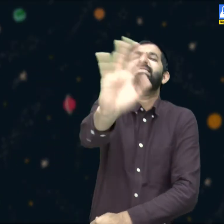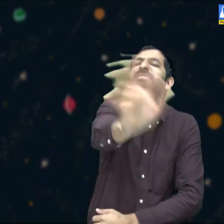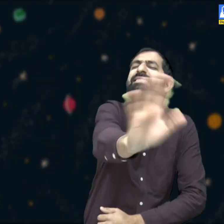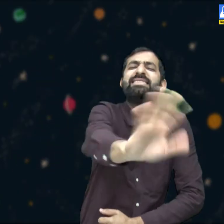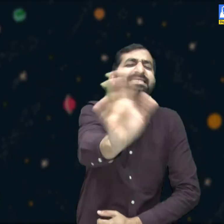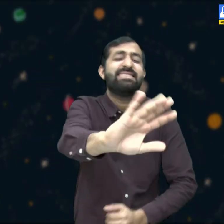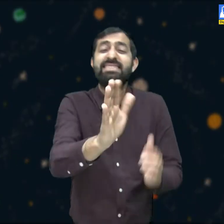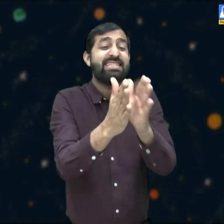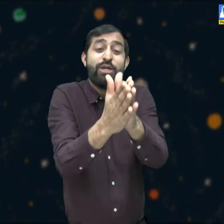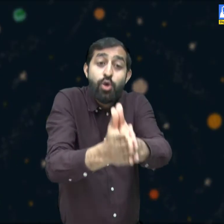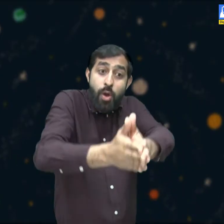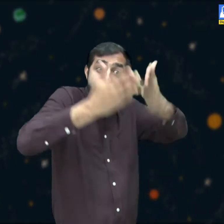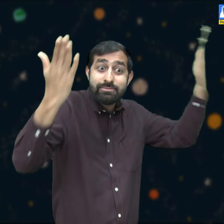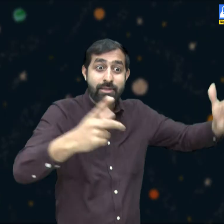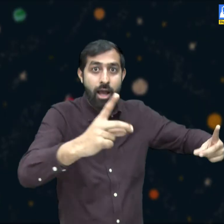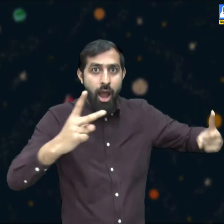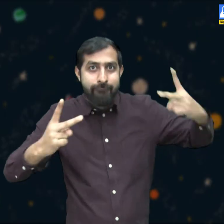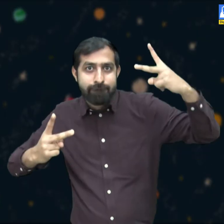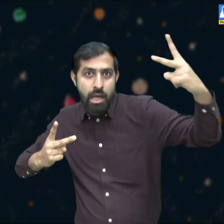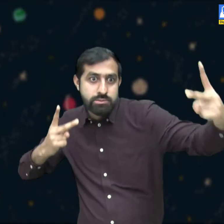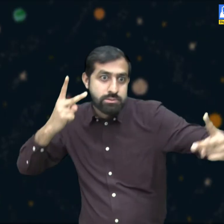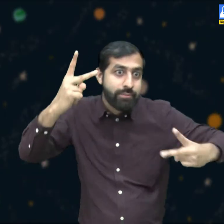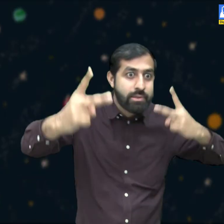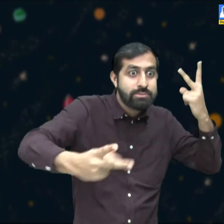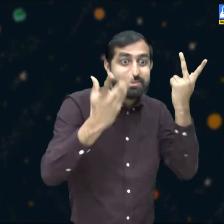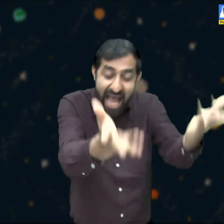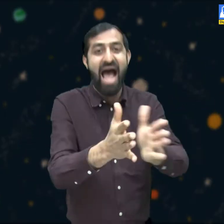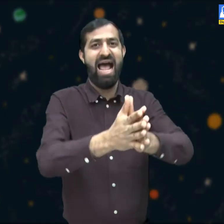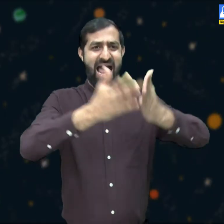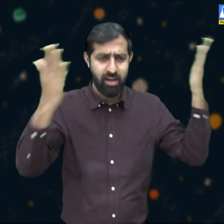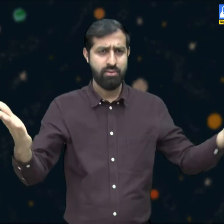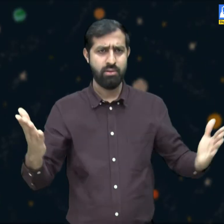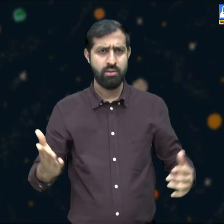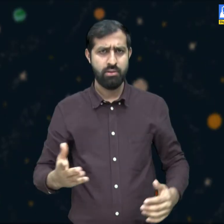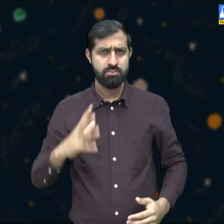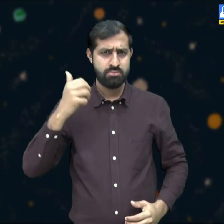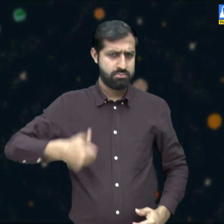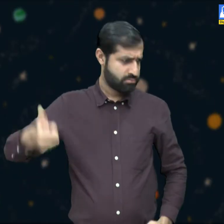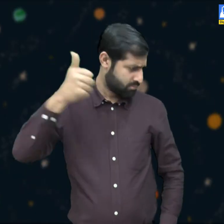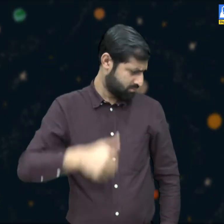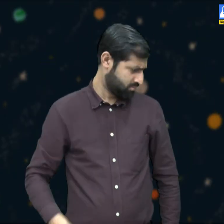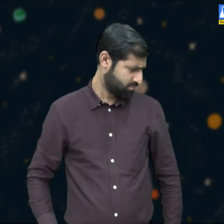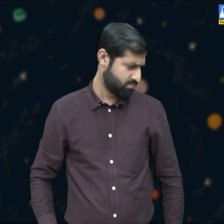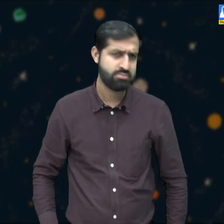Then Noodle said, ''Excuse me! Sir, the Earthlings did not listen to the sandwiches. They opened them and watched them''.